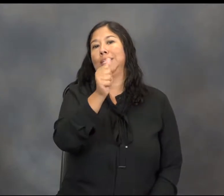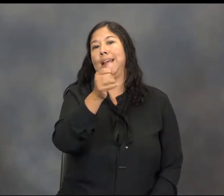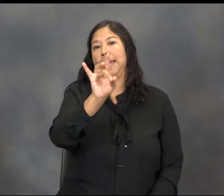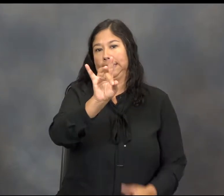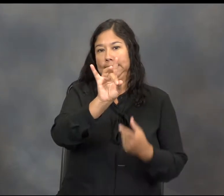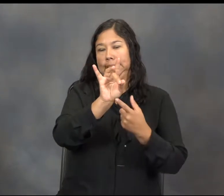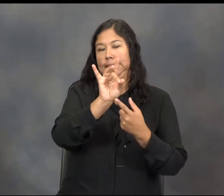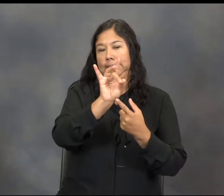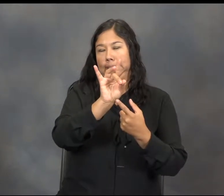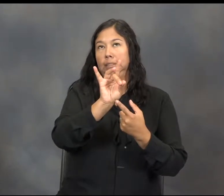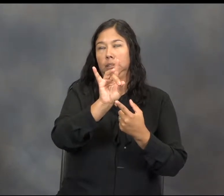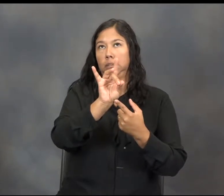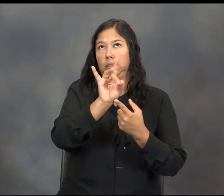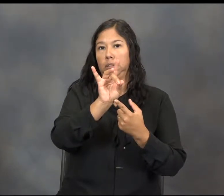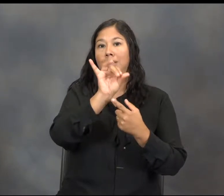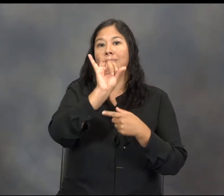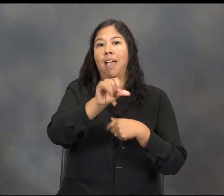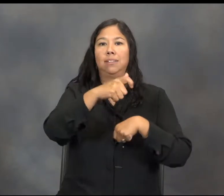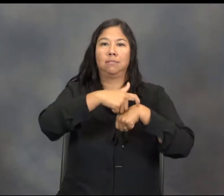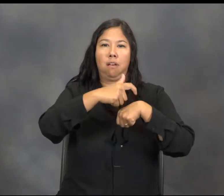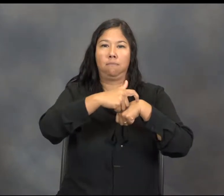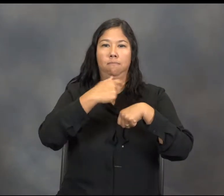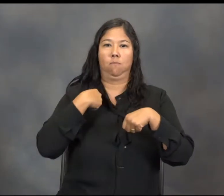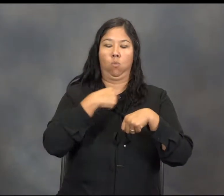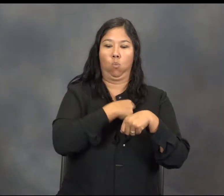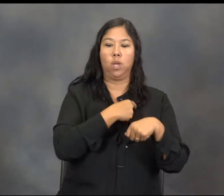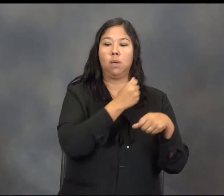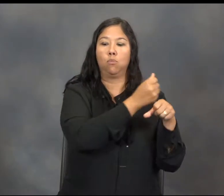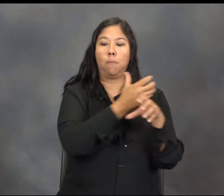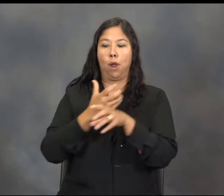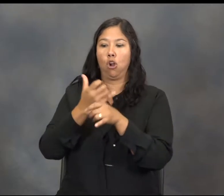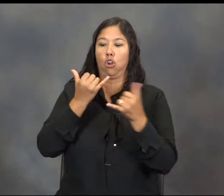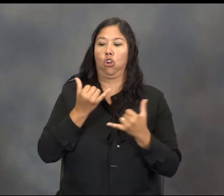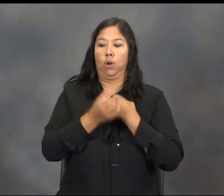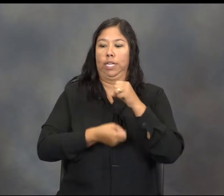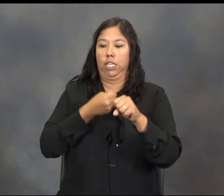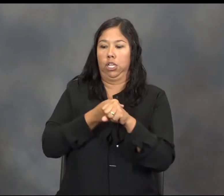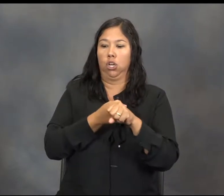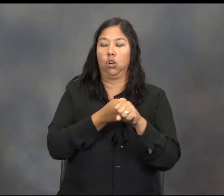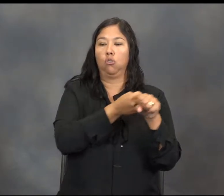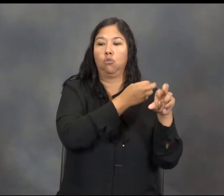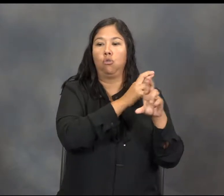when we prepare, current year meaning tax season 2017.